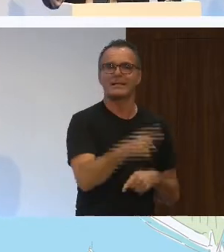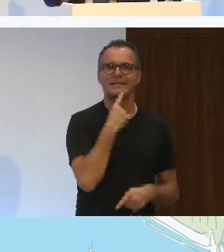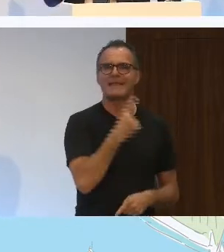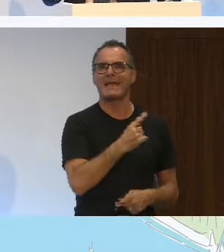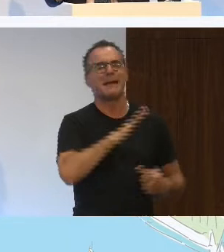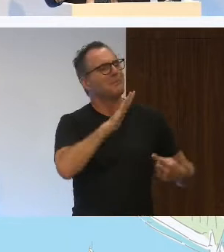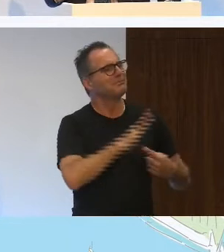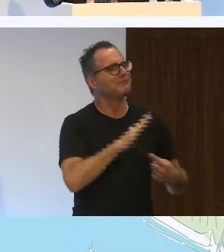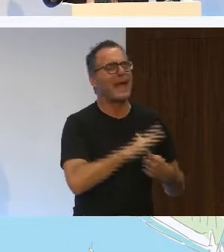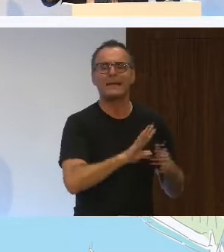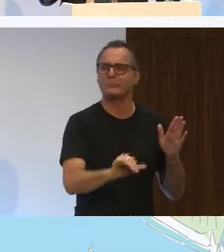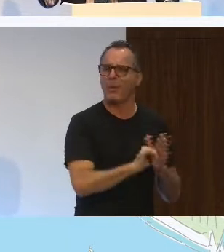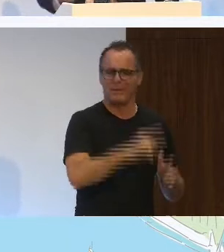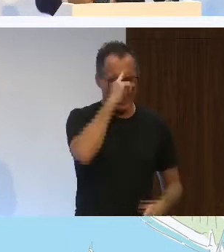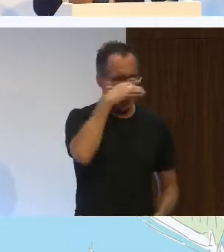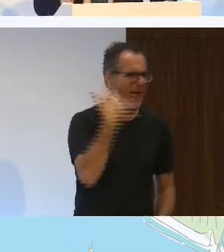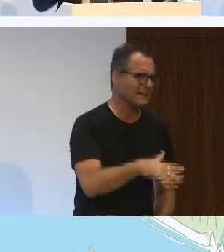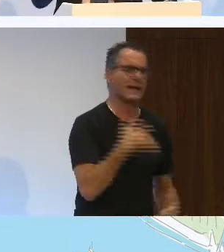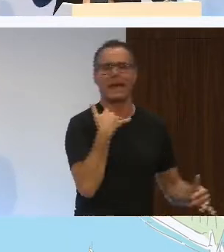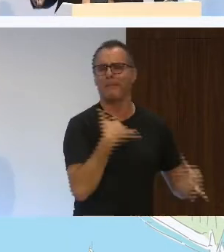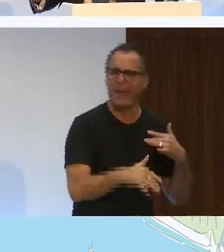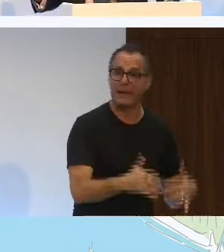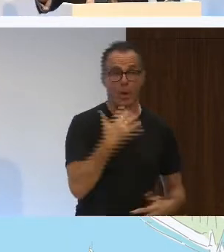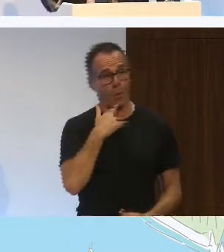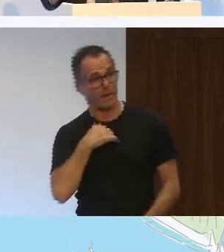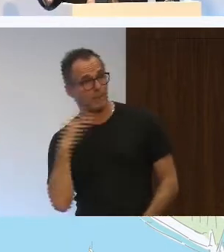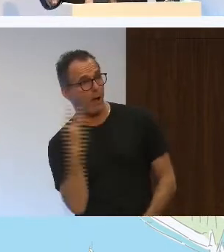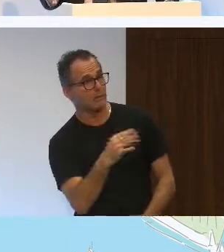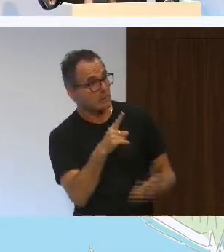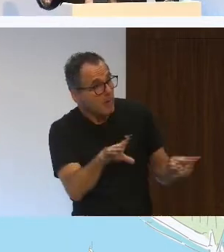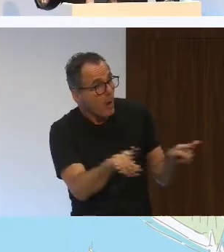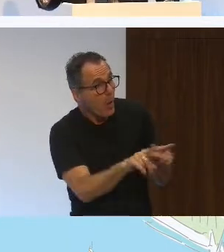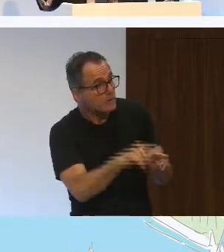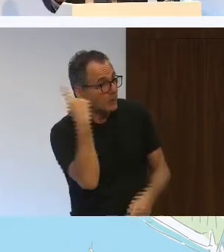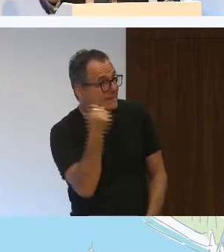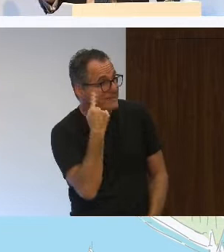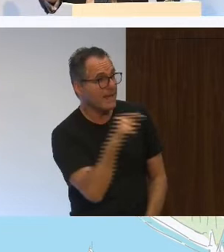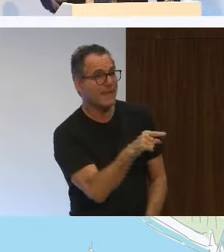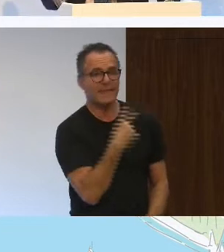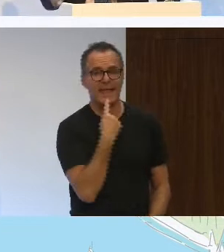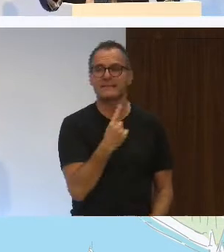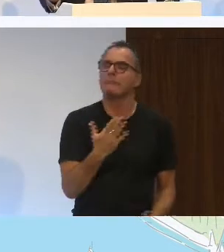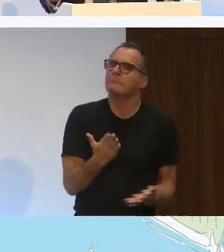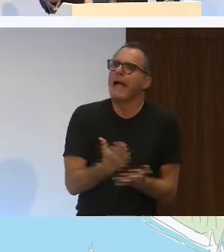That pain is the main problem. And then when I ask them, do you also get a bit dizzy, they would say, Well, actually I do get dizzy.